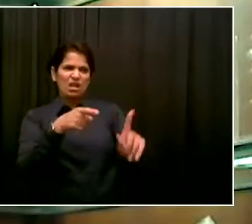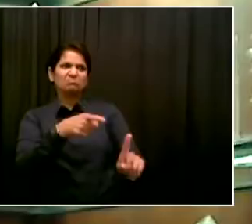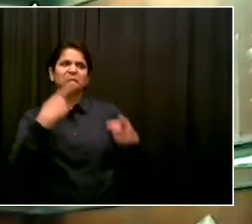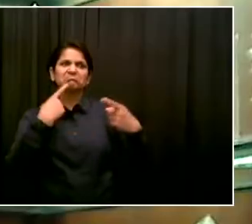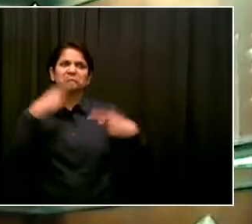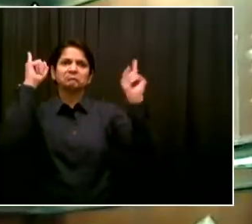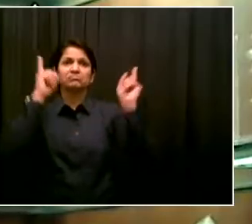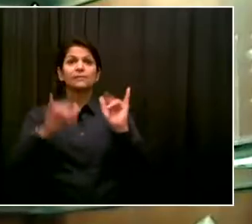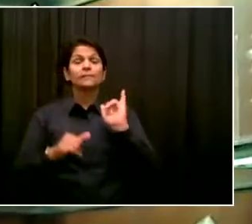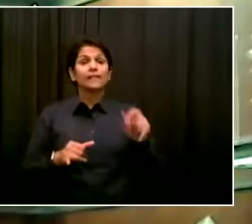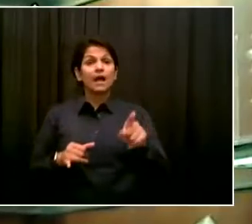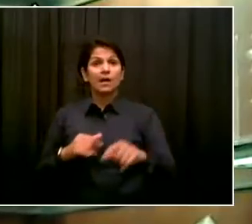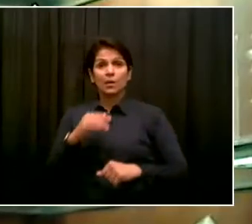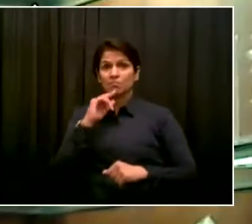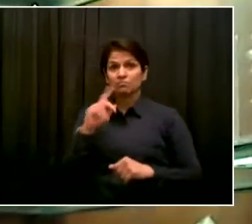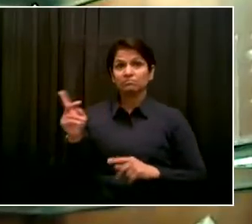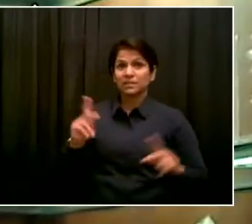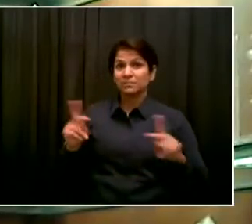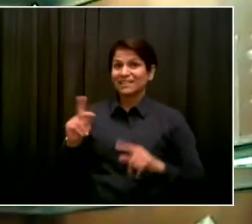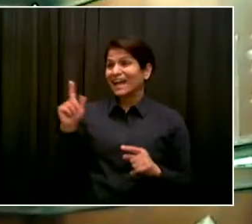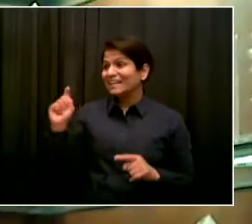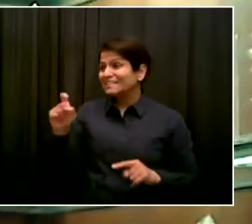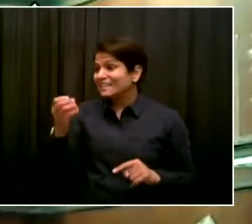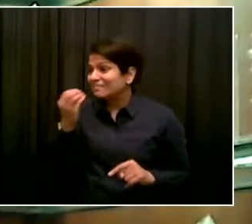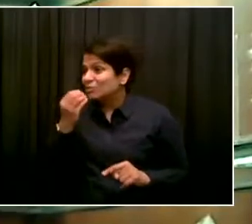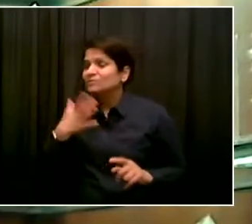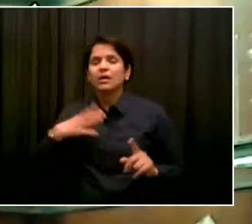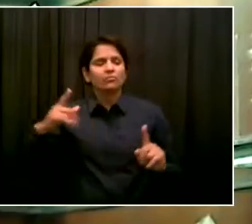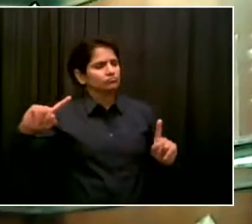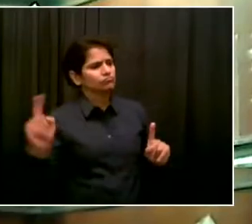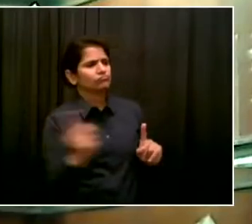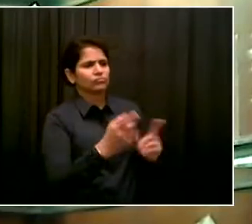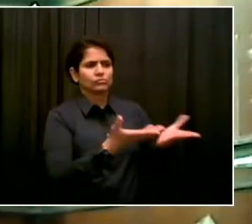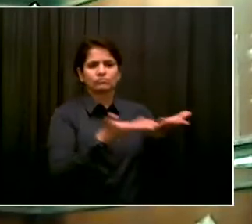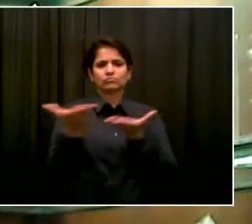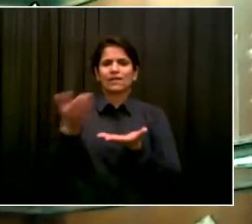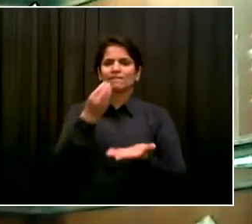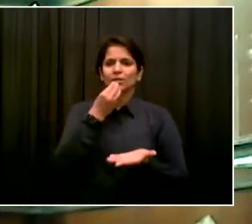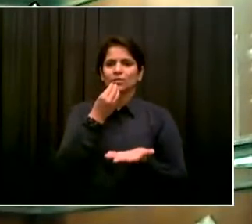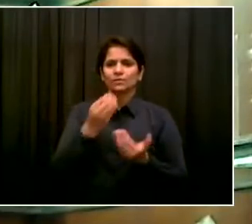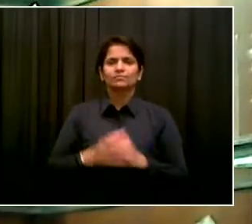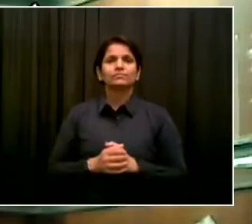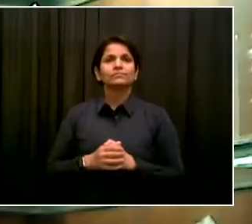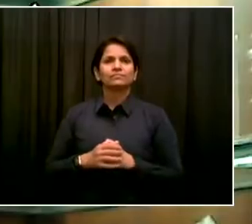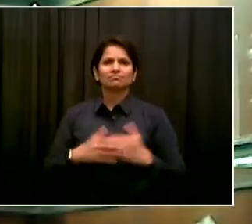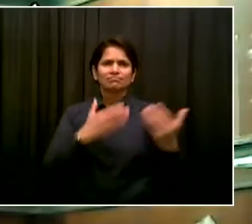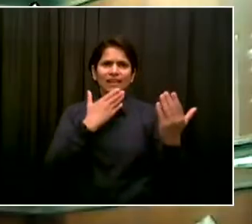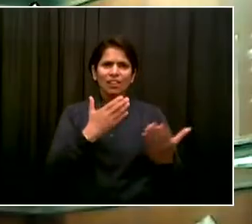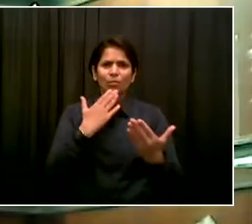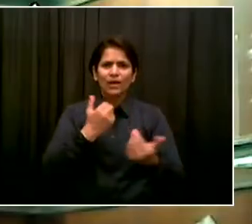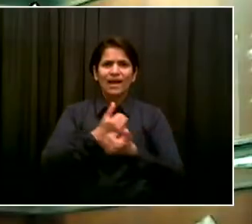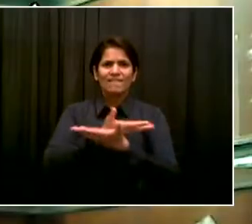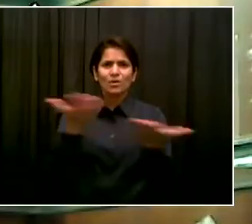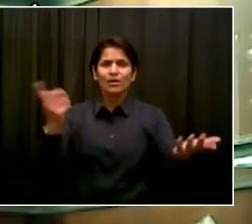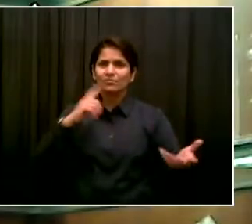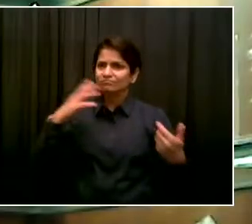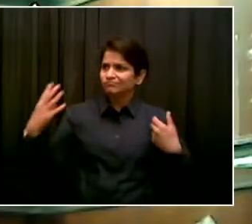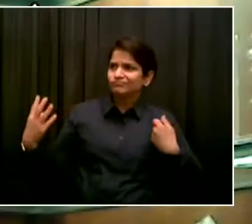THE PANDEMIC WHEN WERE TALKING ABOUT ENSURING PEOPLE TO BE FED. THIS IS WHERE WE NEED TO GO WHEN